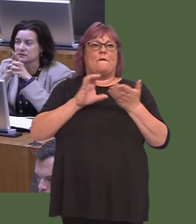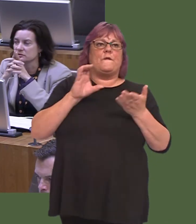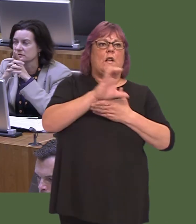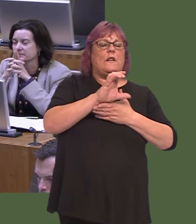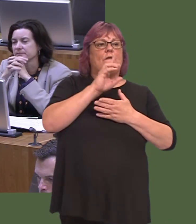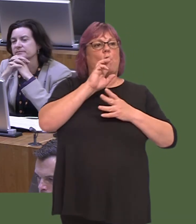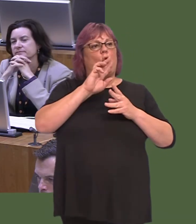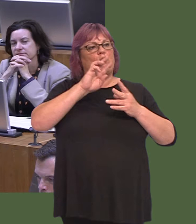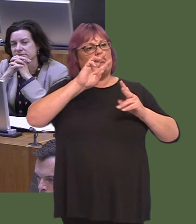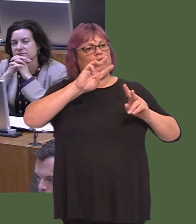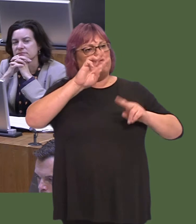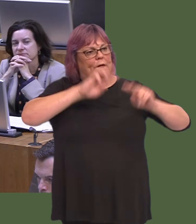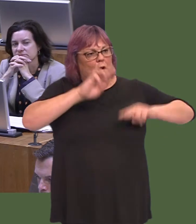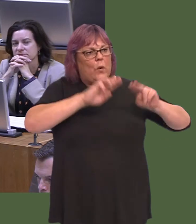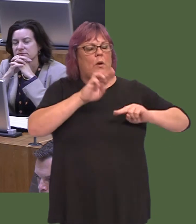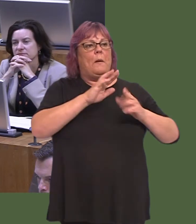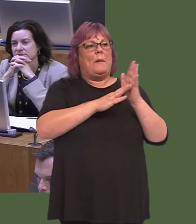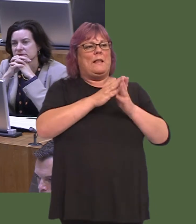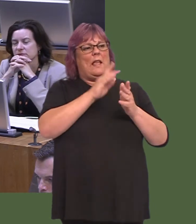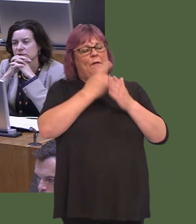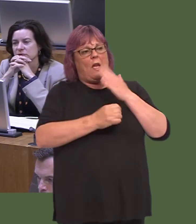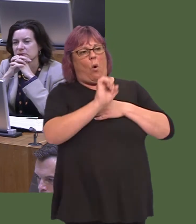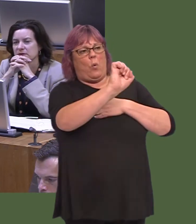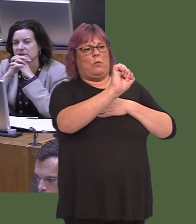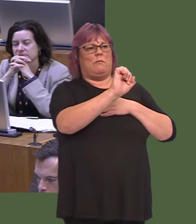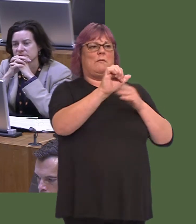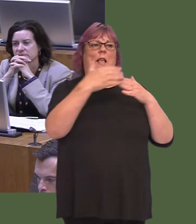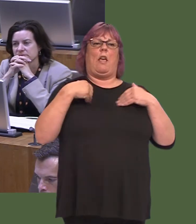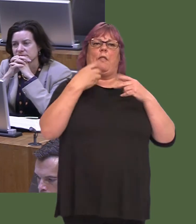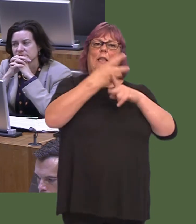the view that Hywel Dda faces a unique set of healthcare challenges that have contributed